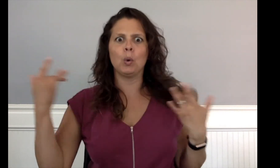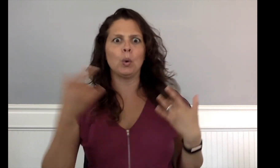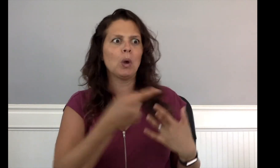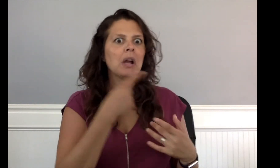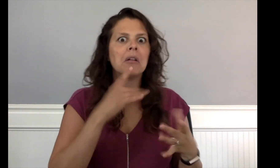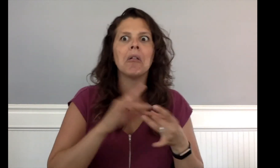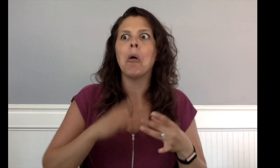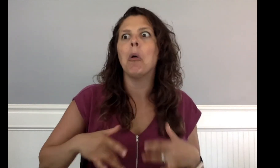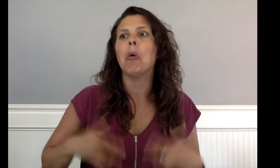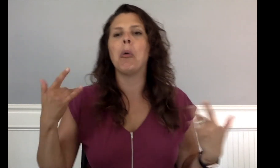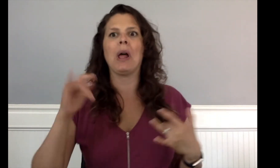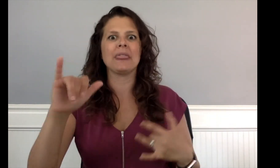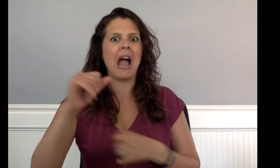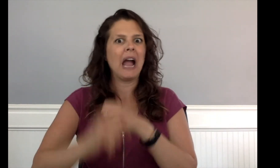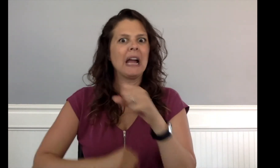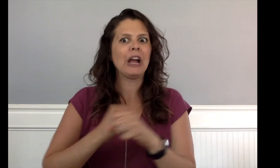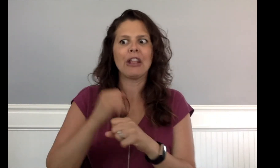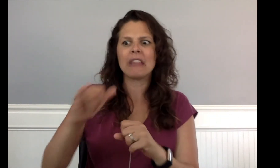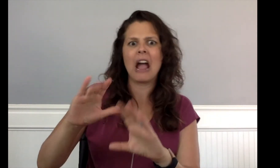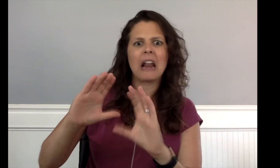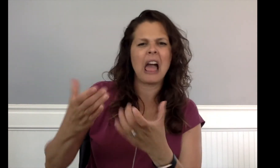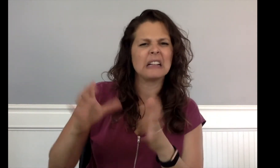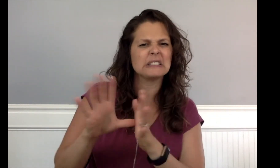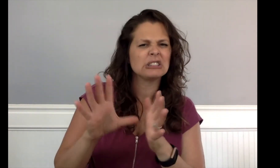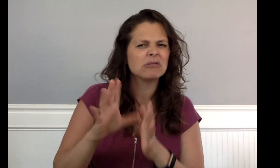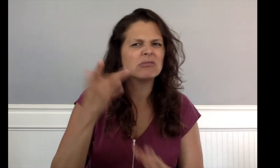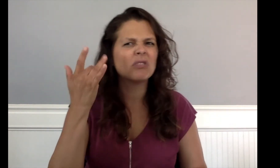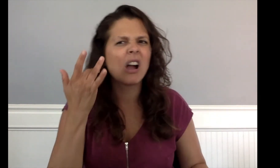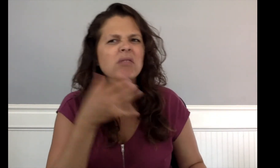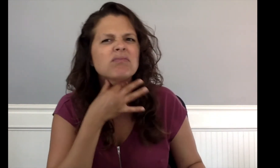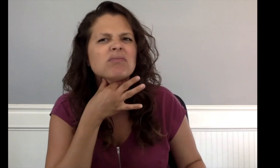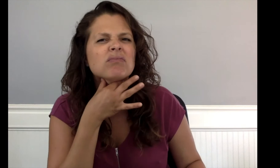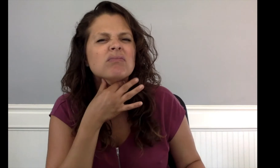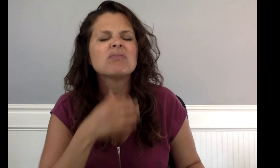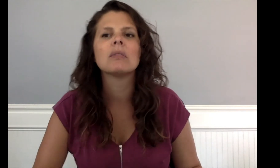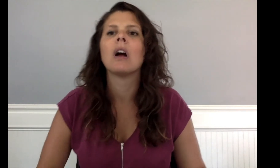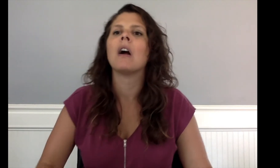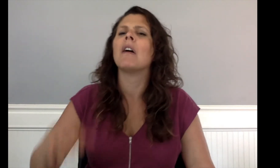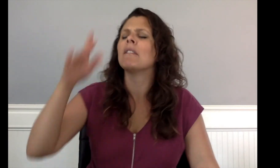the same one Charlie had. She signed, “What intrigue?”